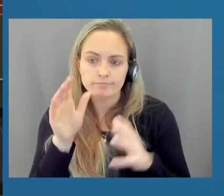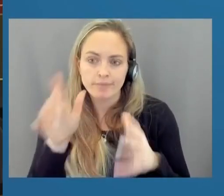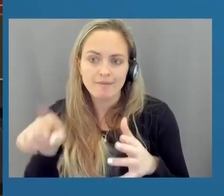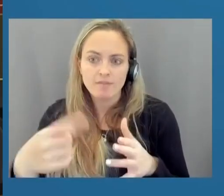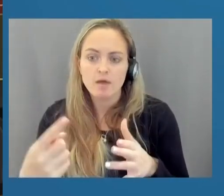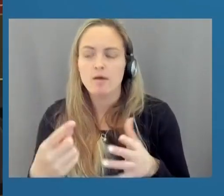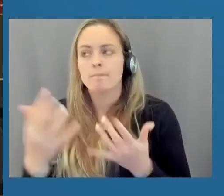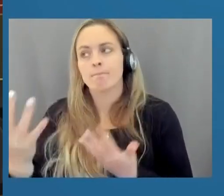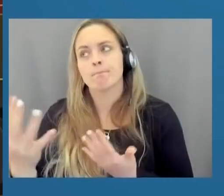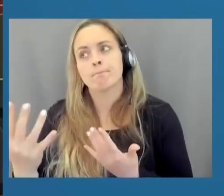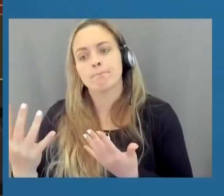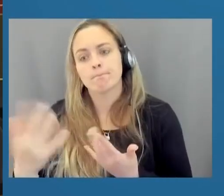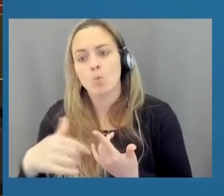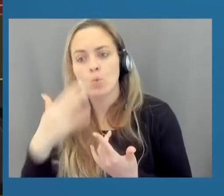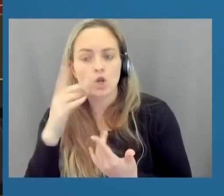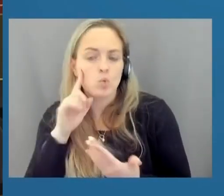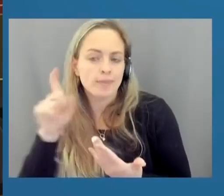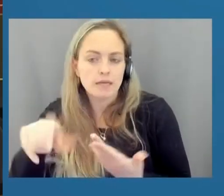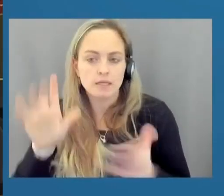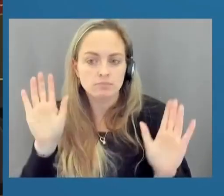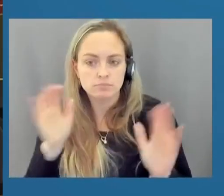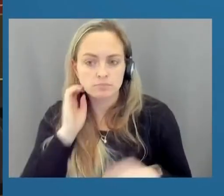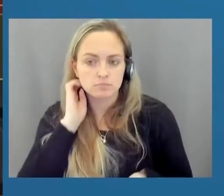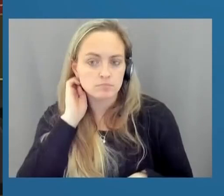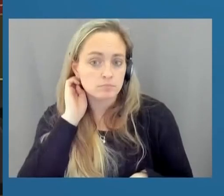We understand what they need to do. If there is no rush, why is there a deadline?